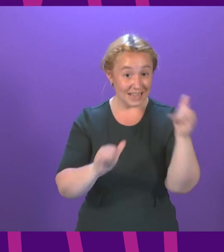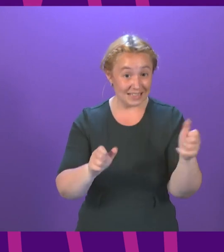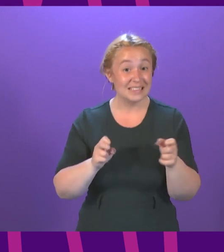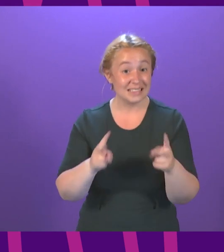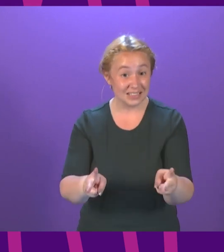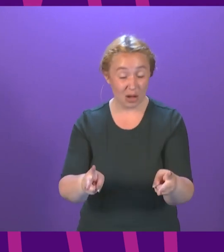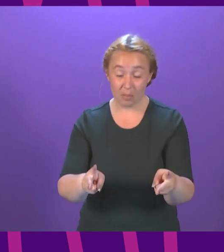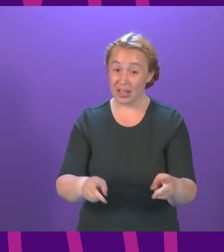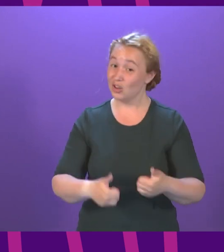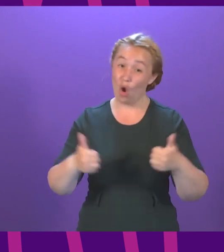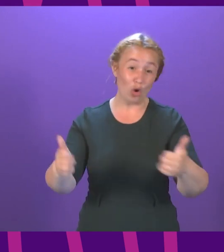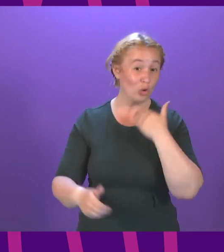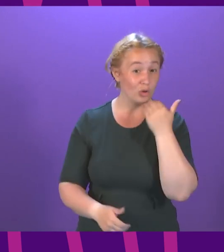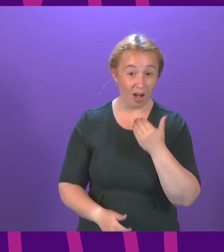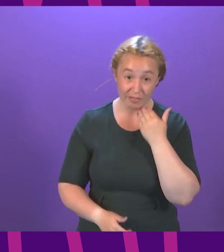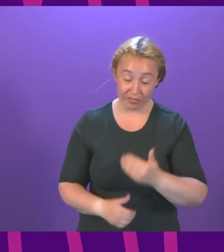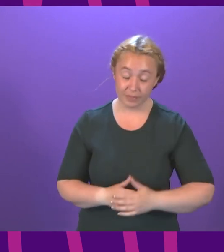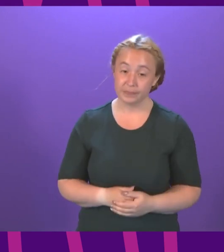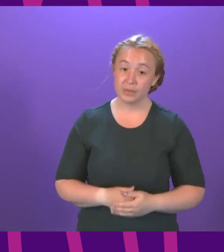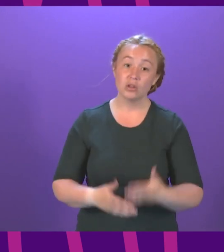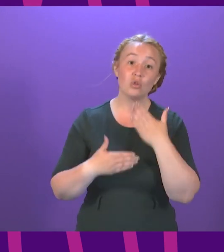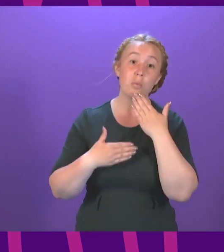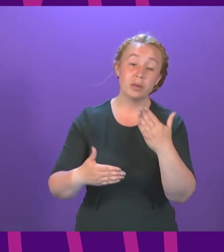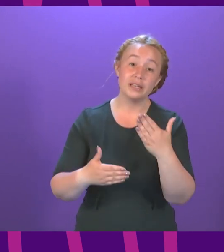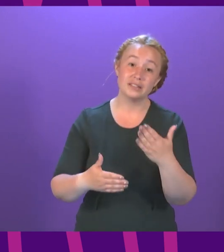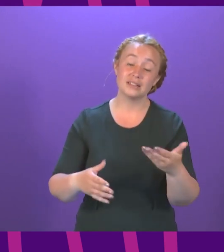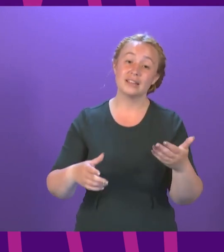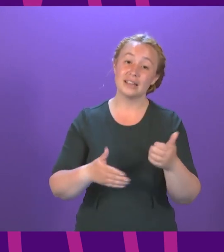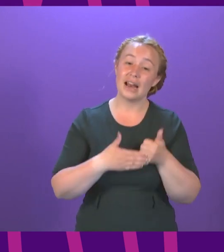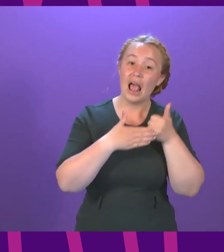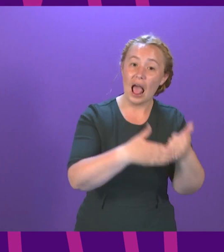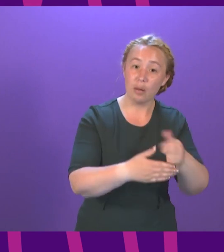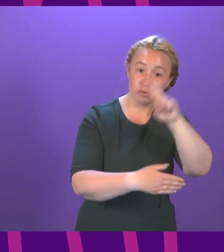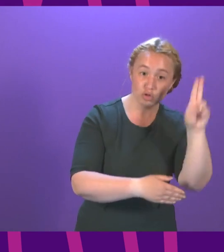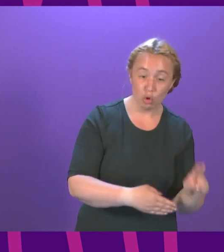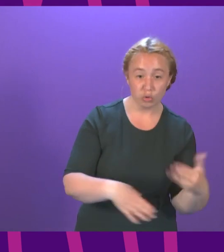Will the First Minister work now to pandemic proof our workplaces and schools? I hear what